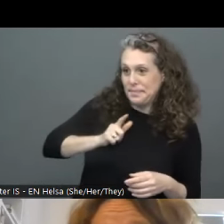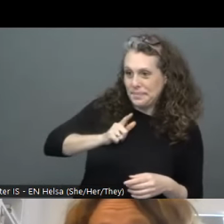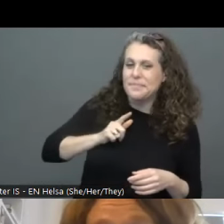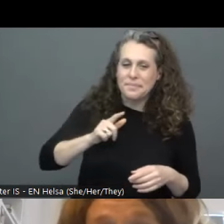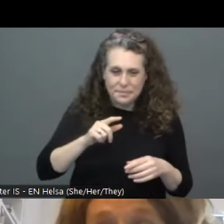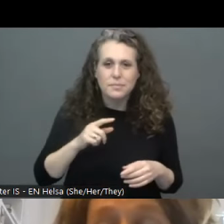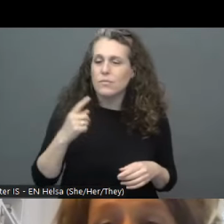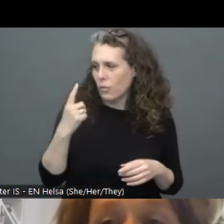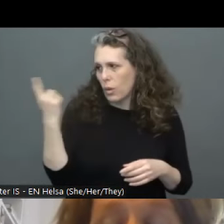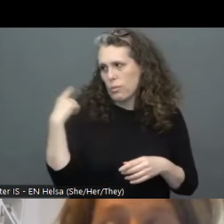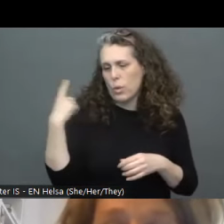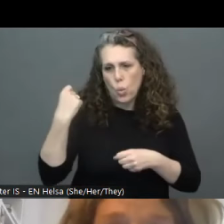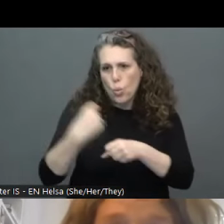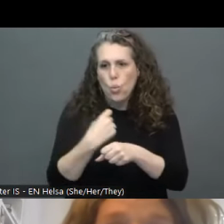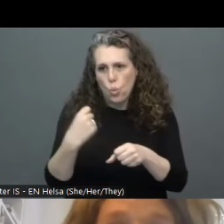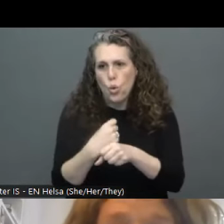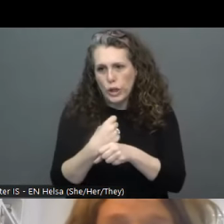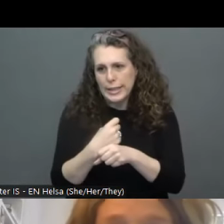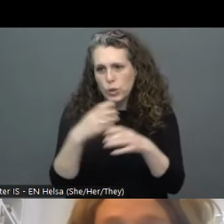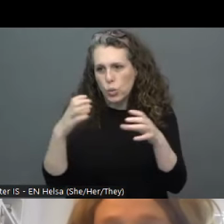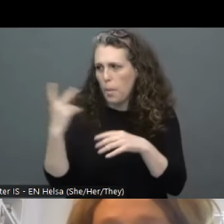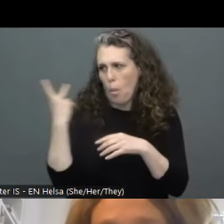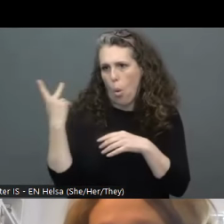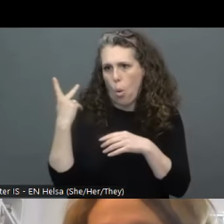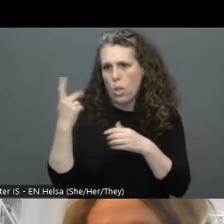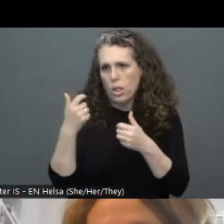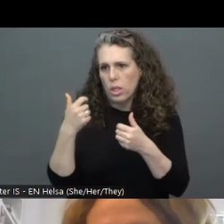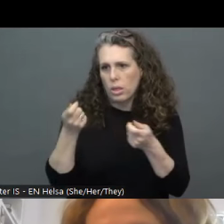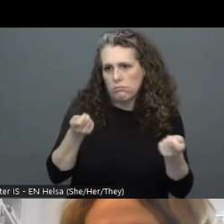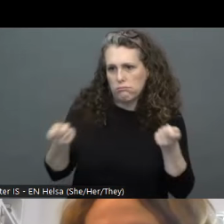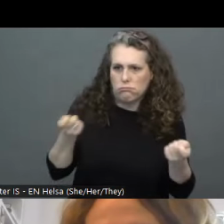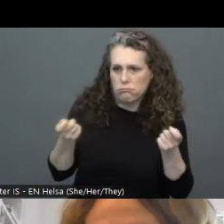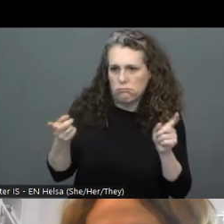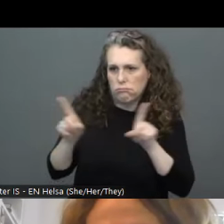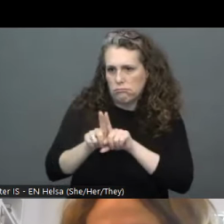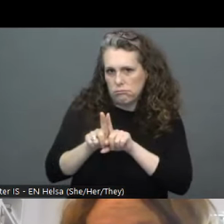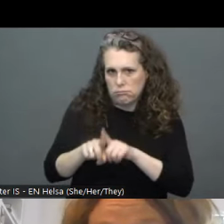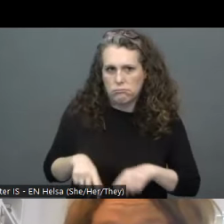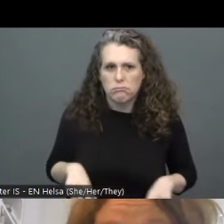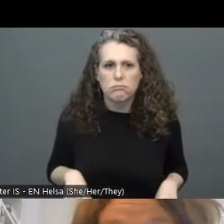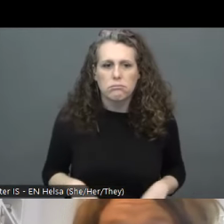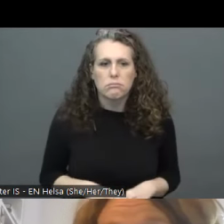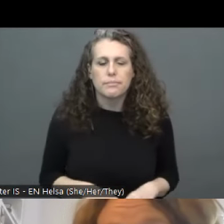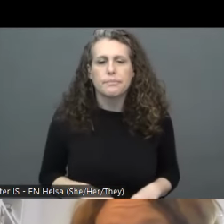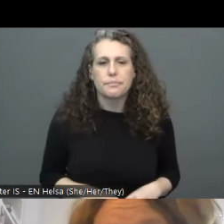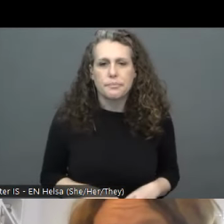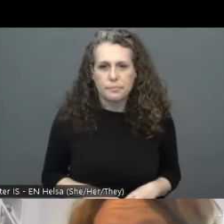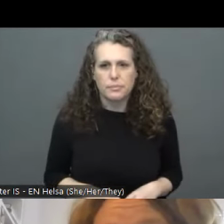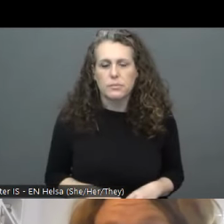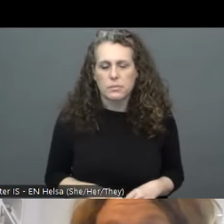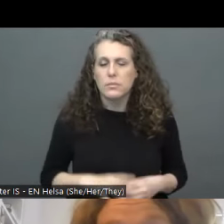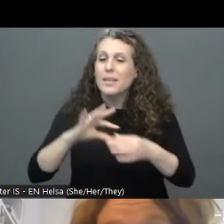which we are jointly co leading, it is focusing on the IASC Guidelines. We received a lot of